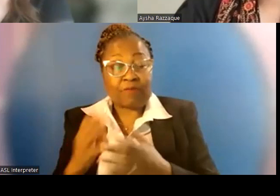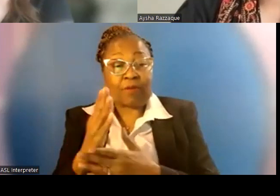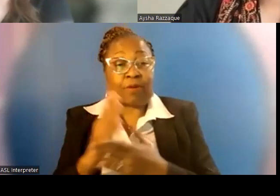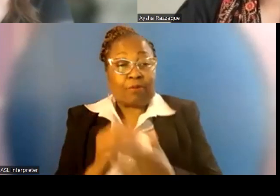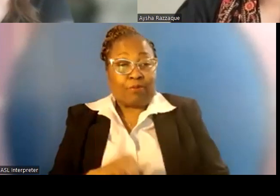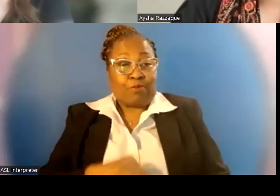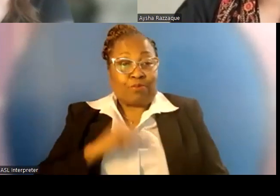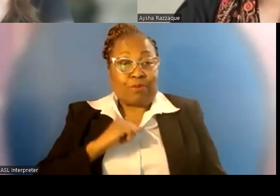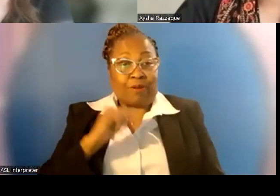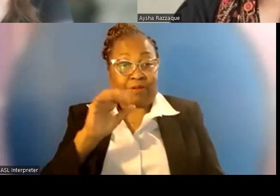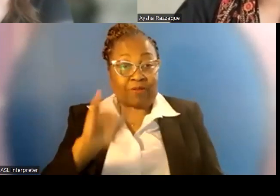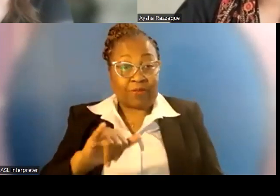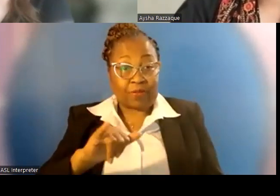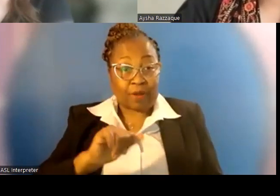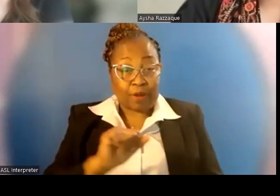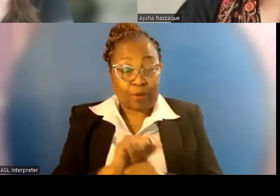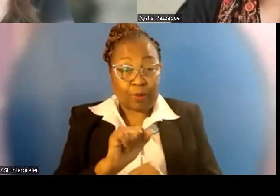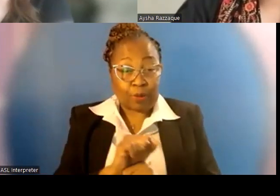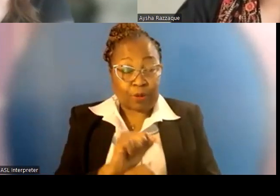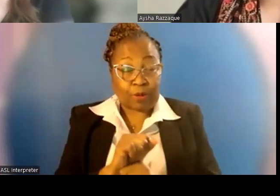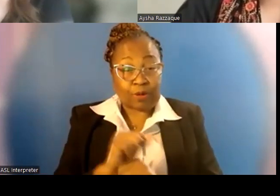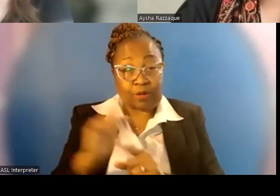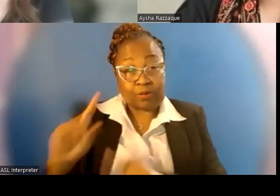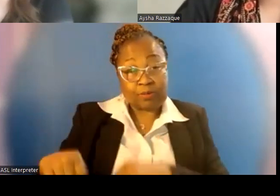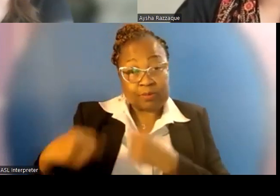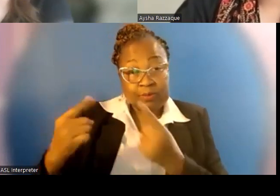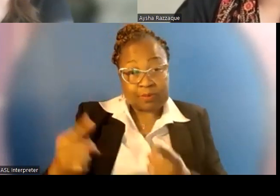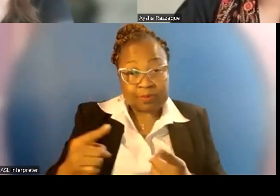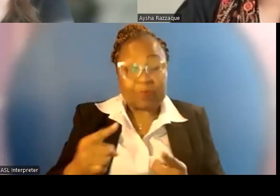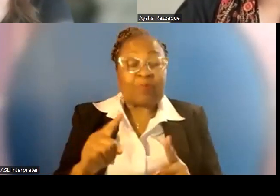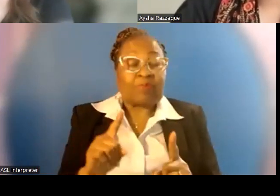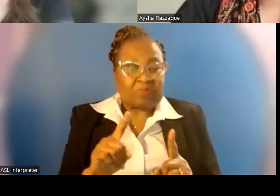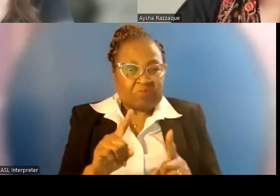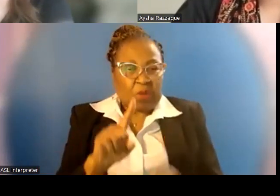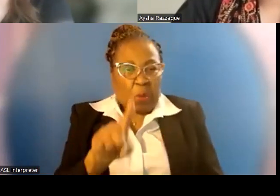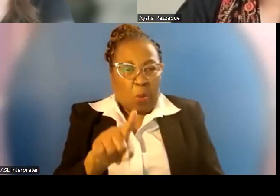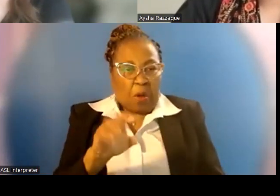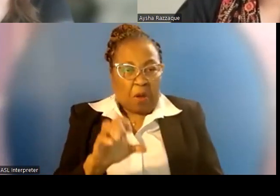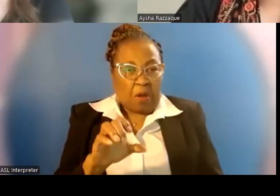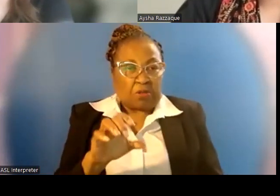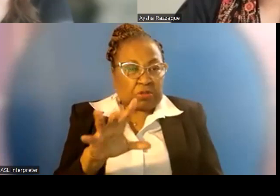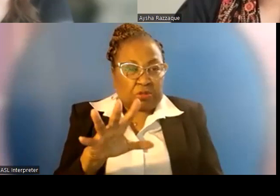and of the more than 140 Myaamia students who have attended Miami since 1991